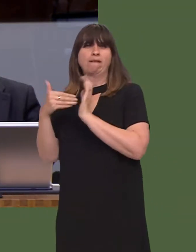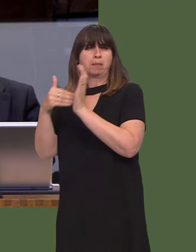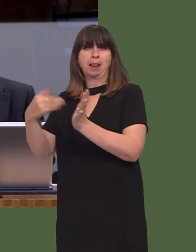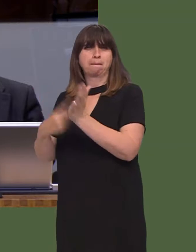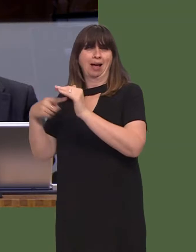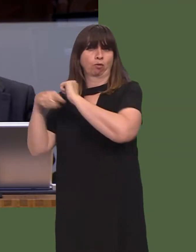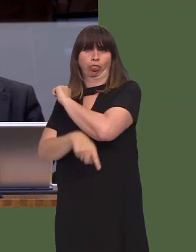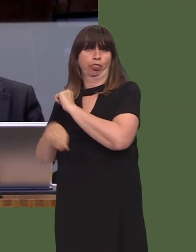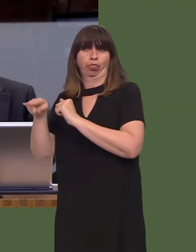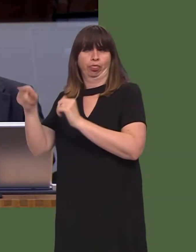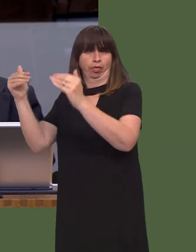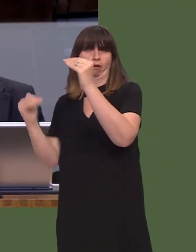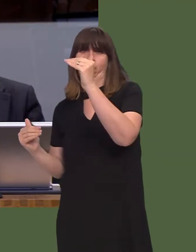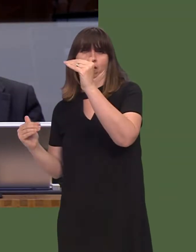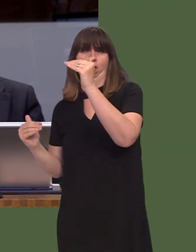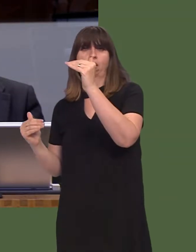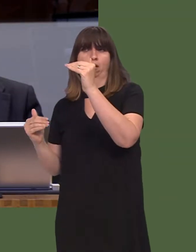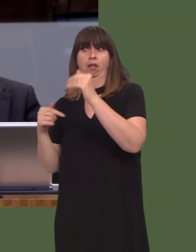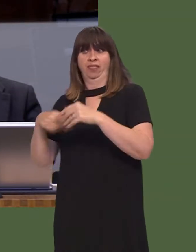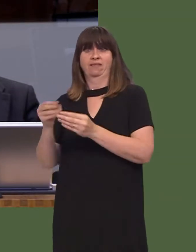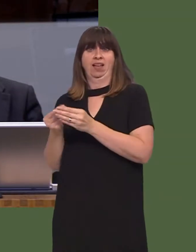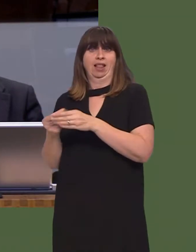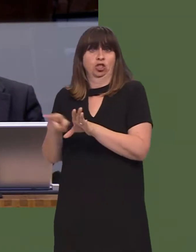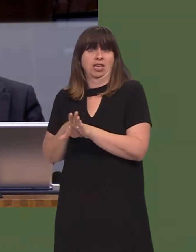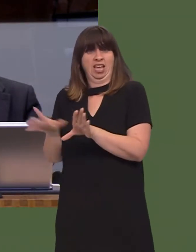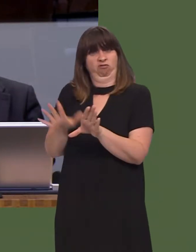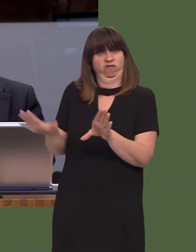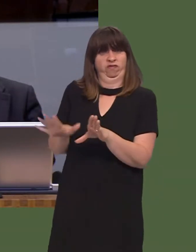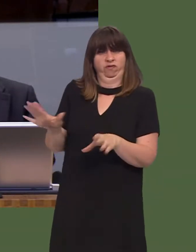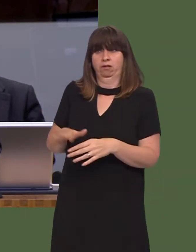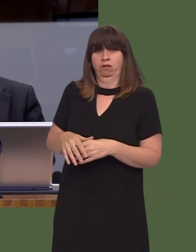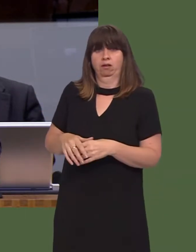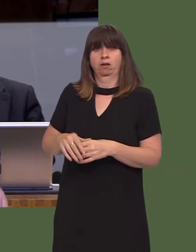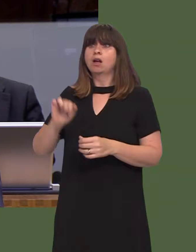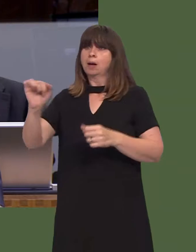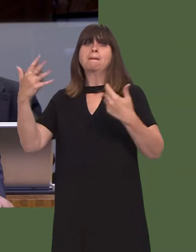of £30 million to £35 million, at the last estimate, in this financial year. The contract